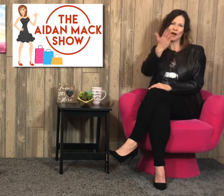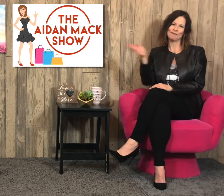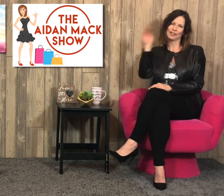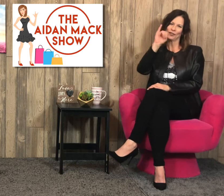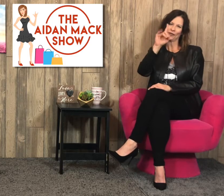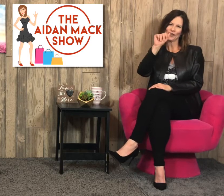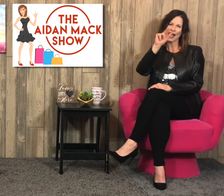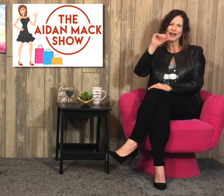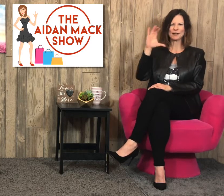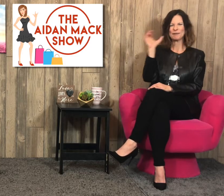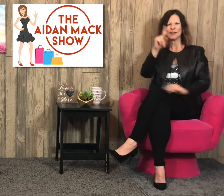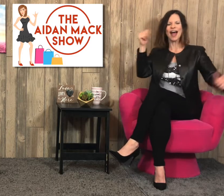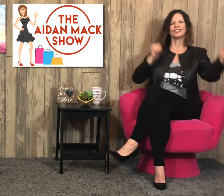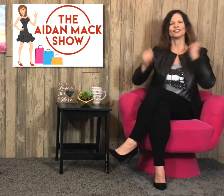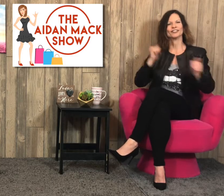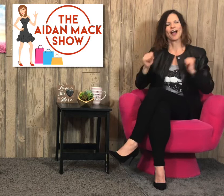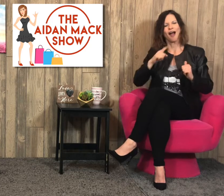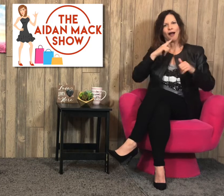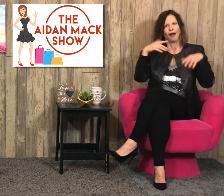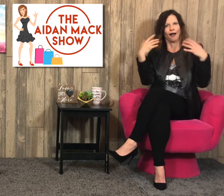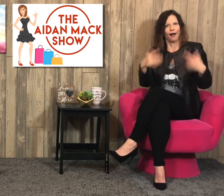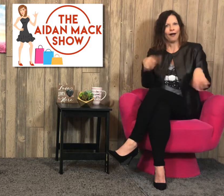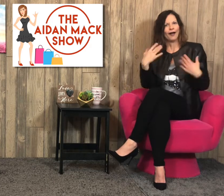Hello everyone and welcome to the Aidan Mack Show!